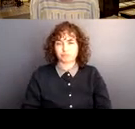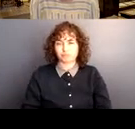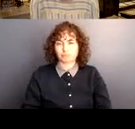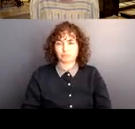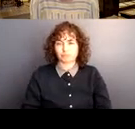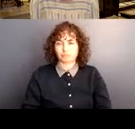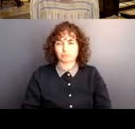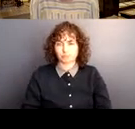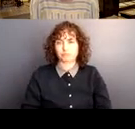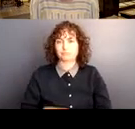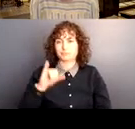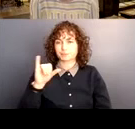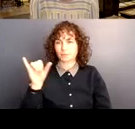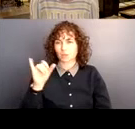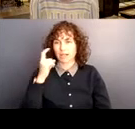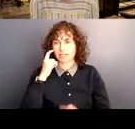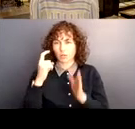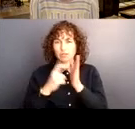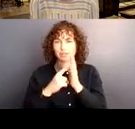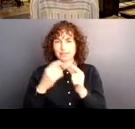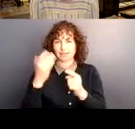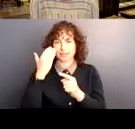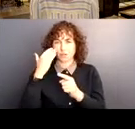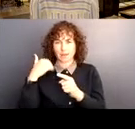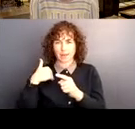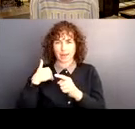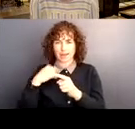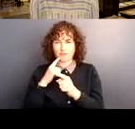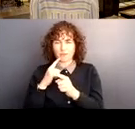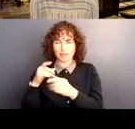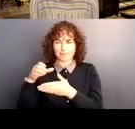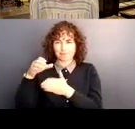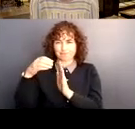I'm noticing also that the sections in each workspace are very narrow.